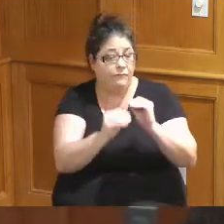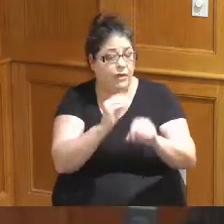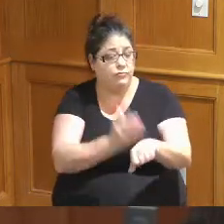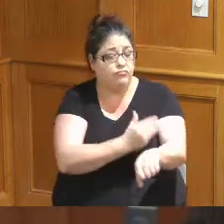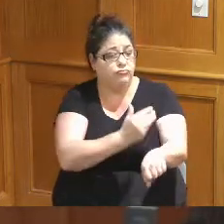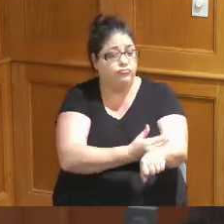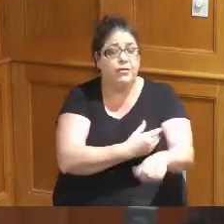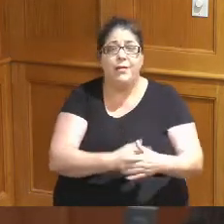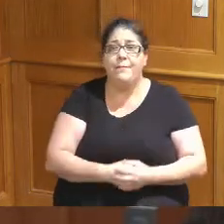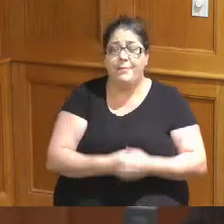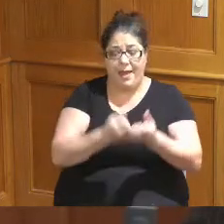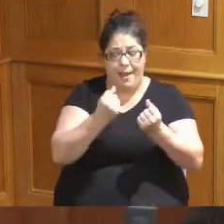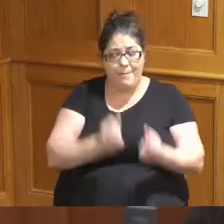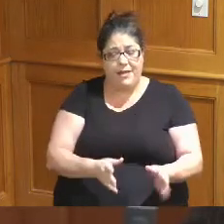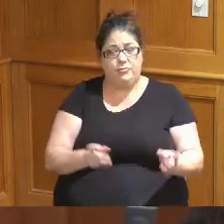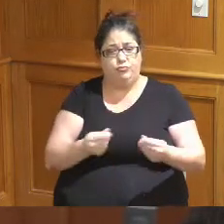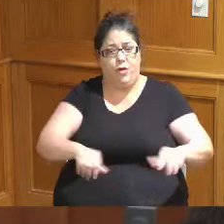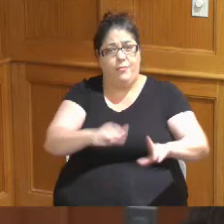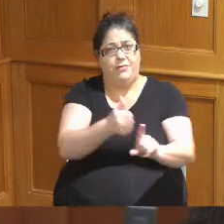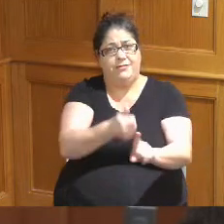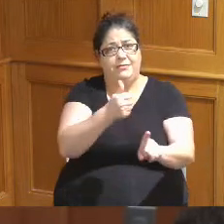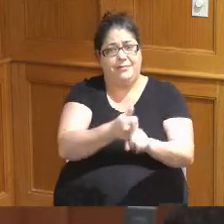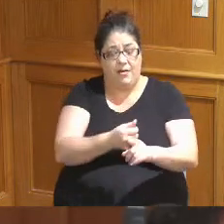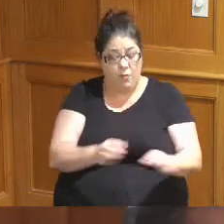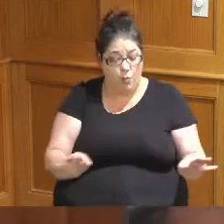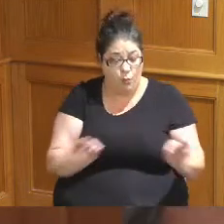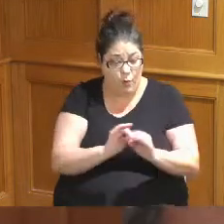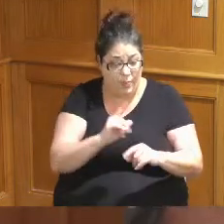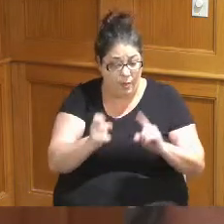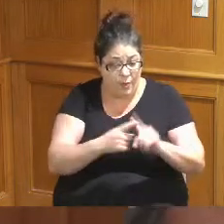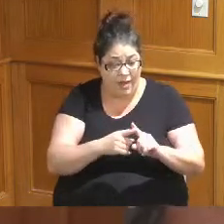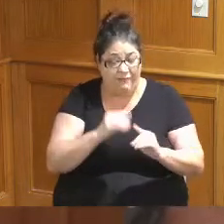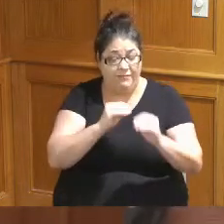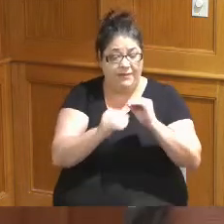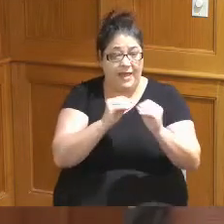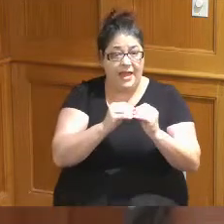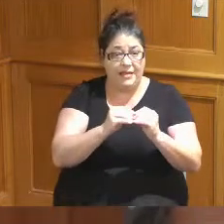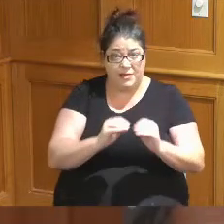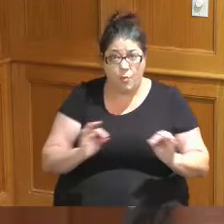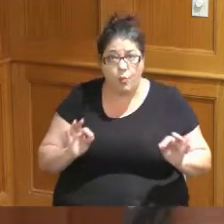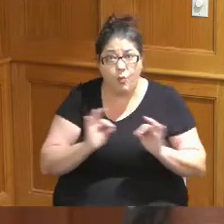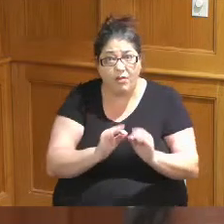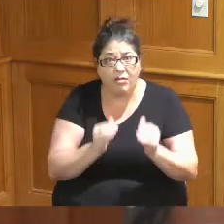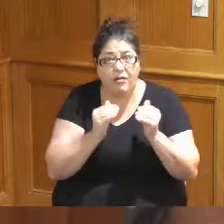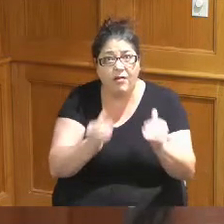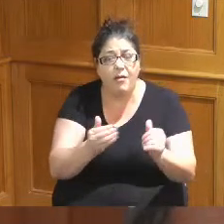how much are the properties worth once they're mixed up is it even worth doing because if it